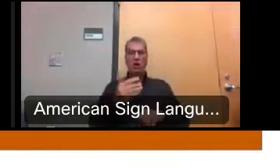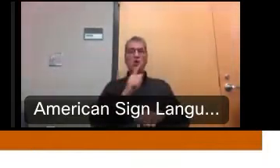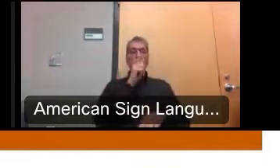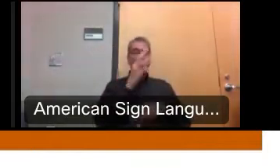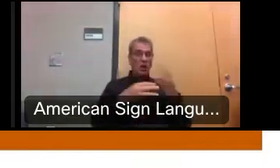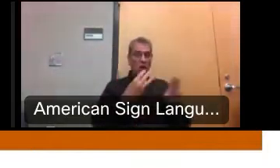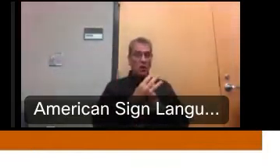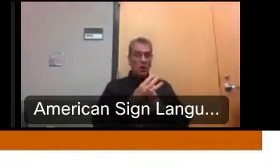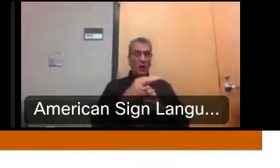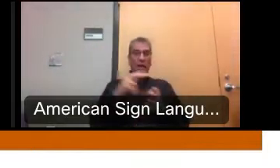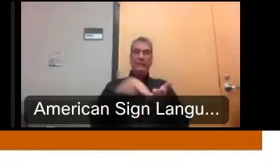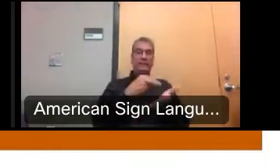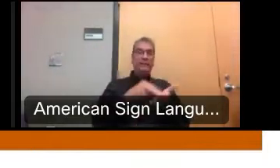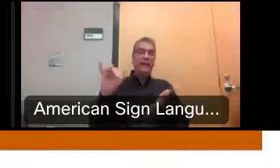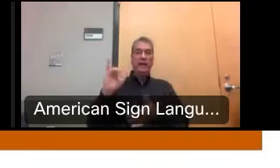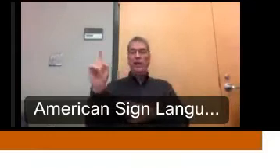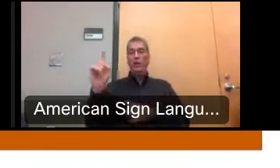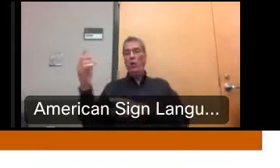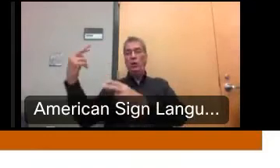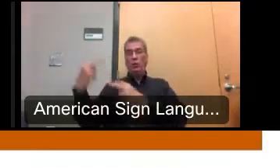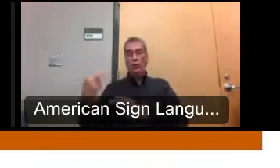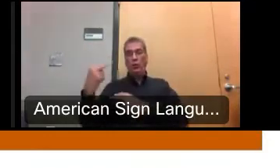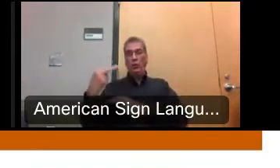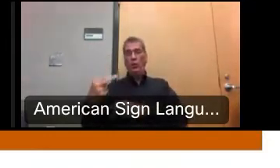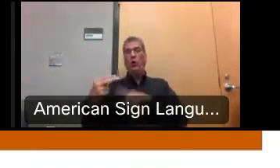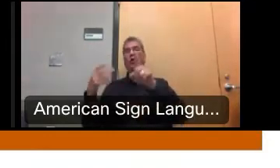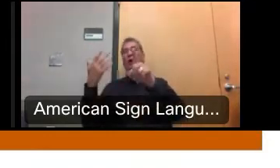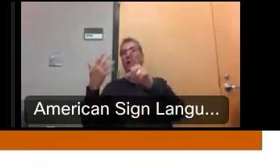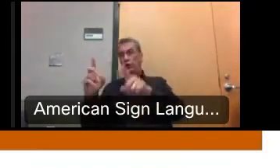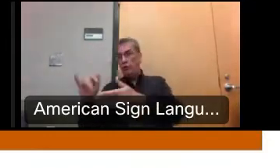no one's watching. Oh, you've already been doing that? Do not get behind the wheel.